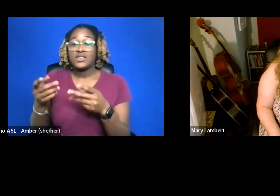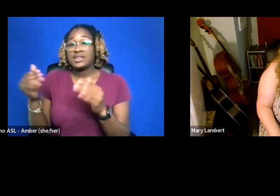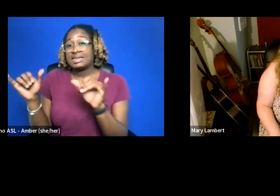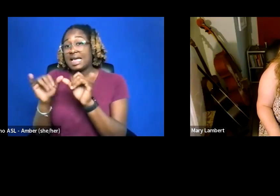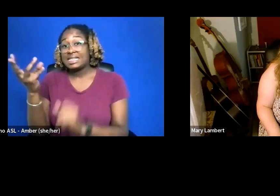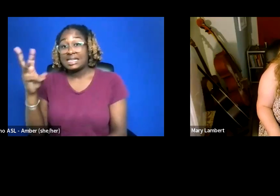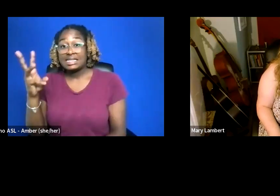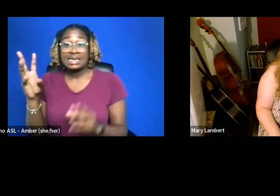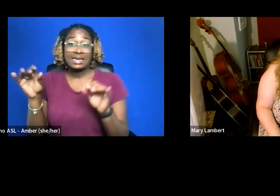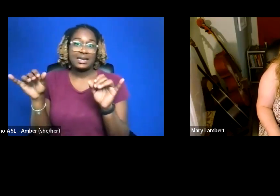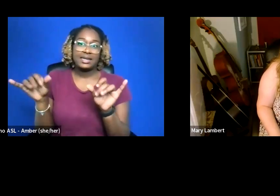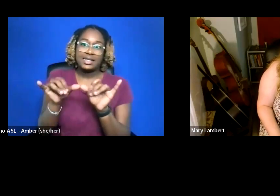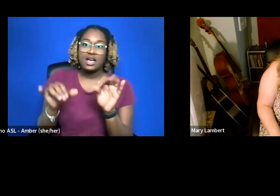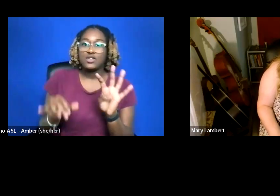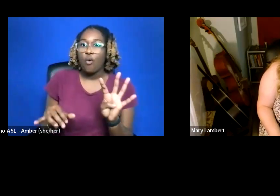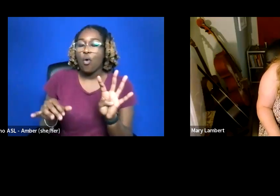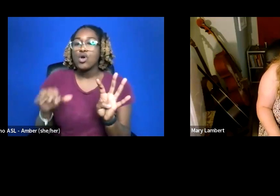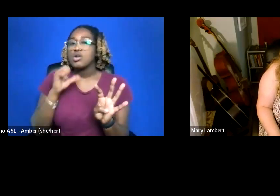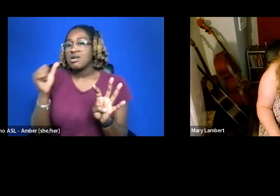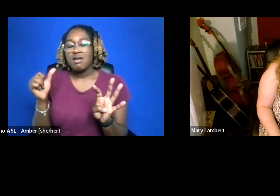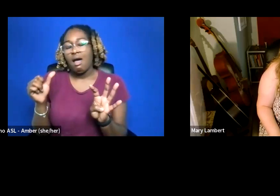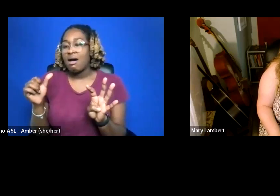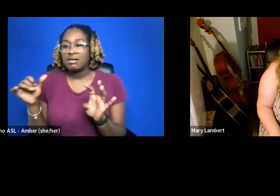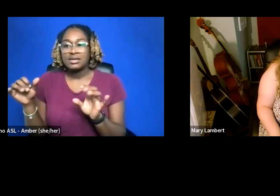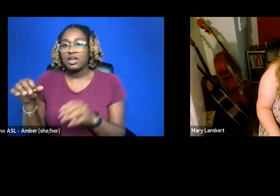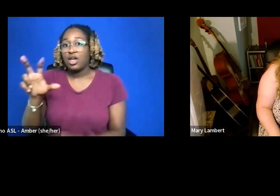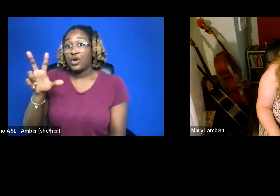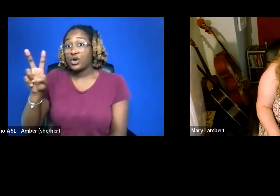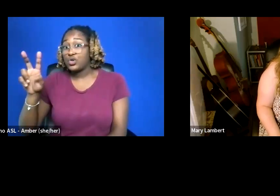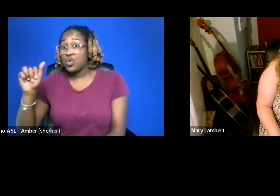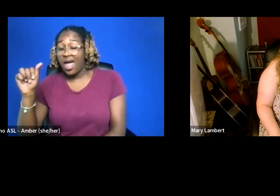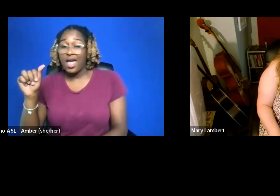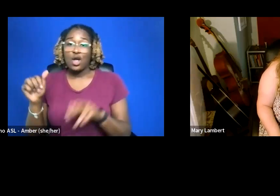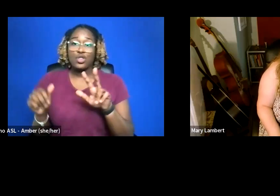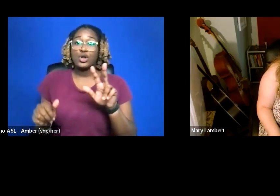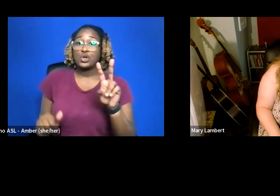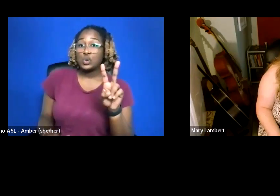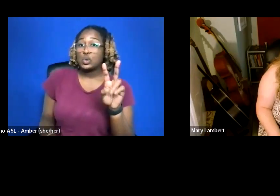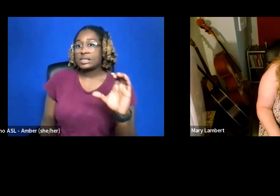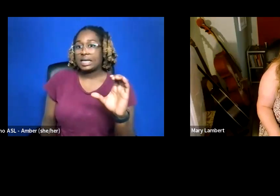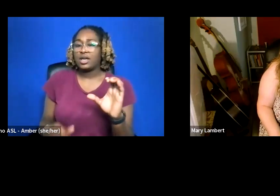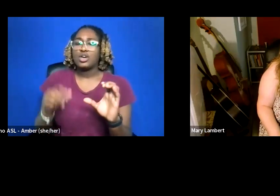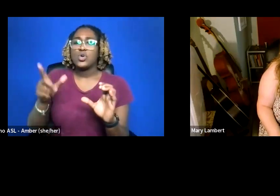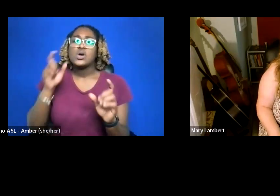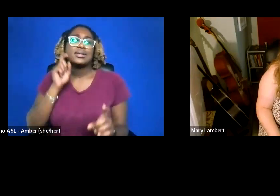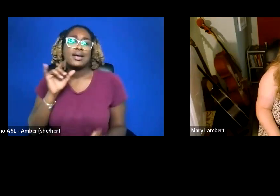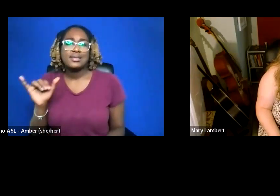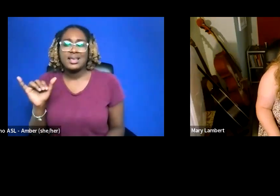You are no less valuable as a 32 a than a 36 C Your sexiness is defined by consent strict circles within your wood.